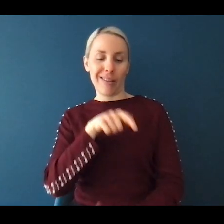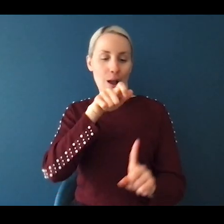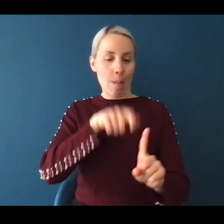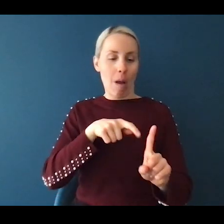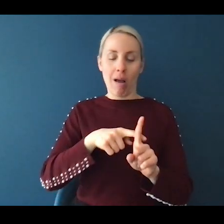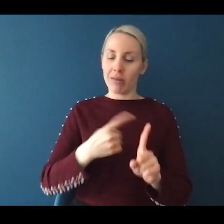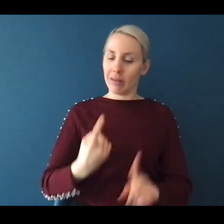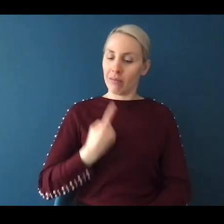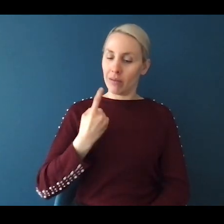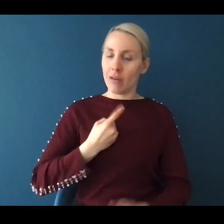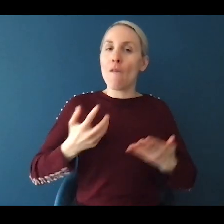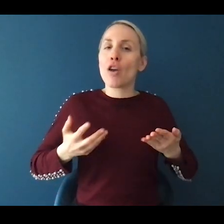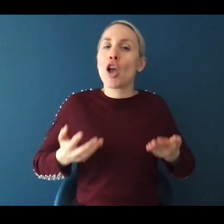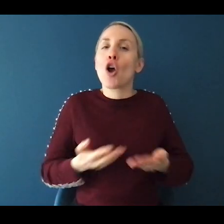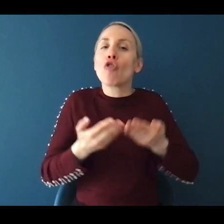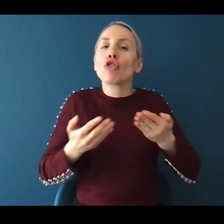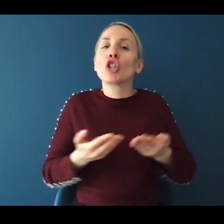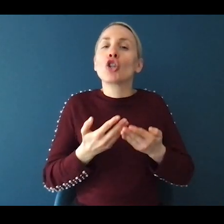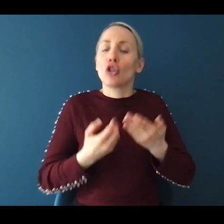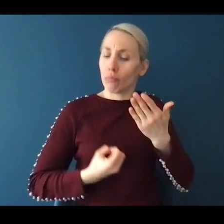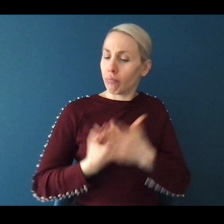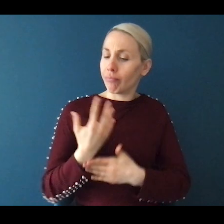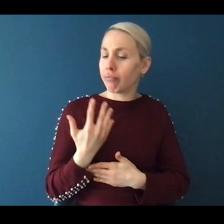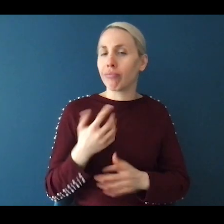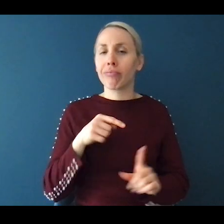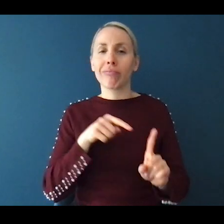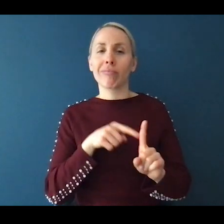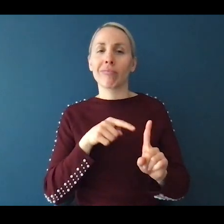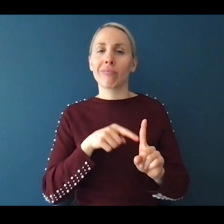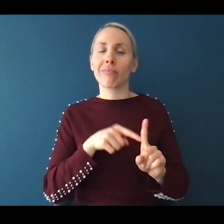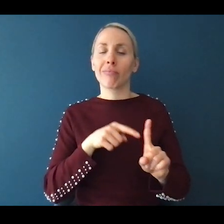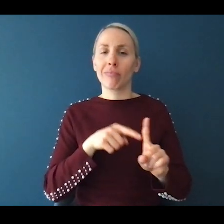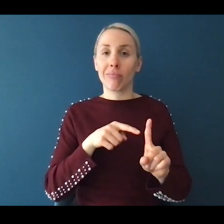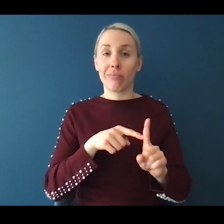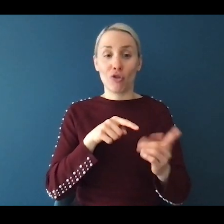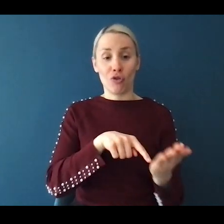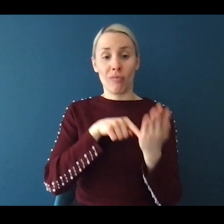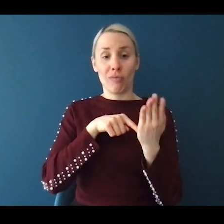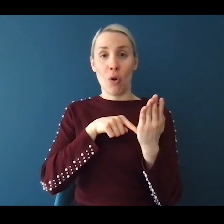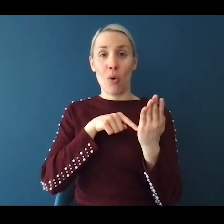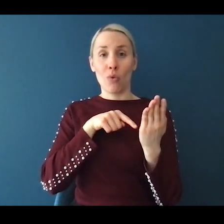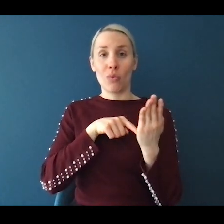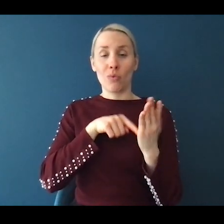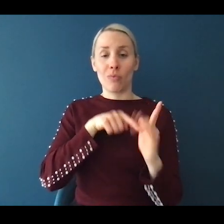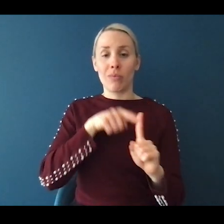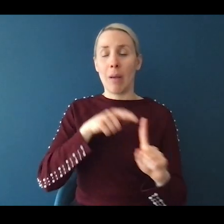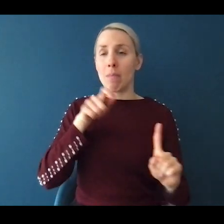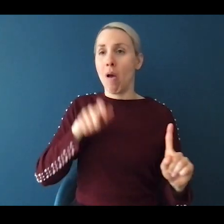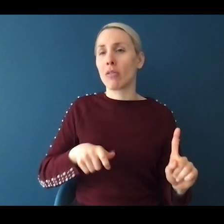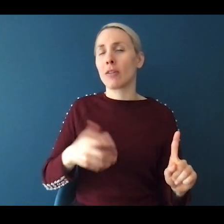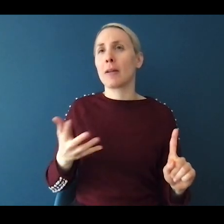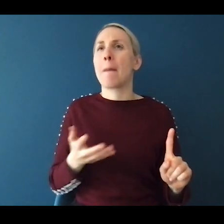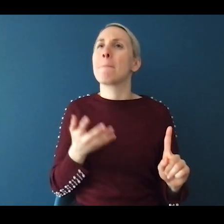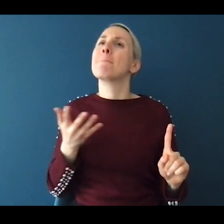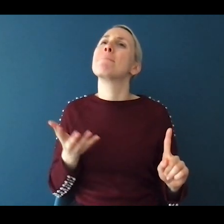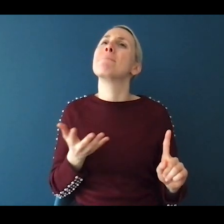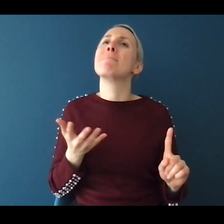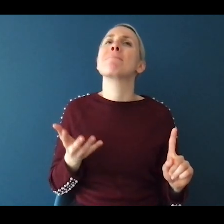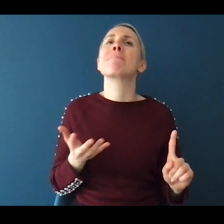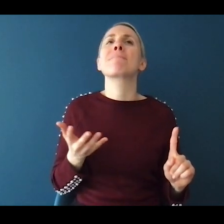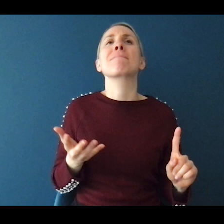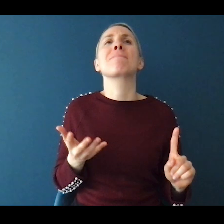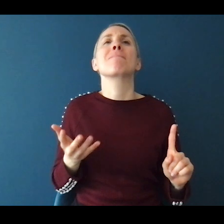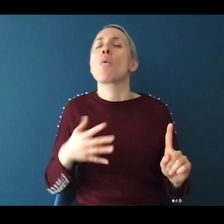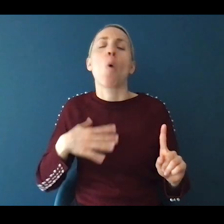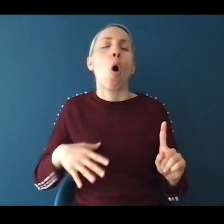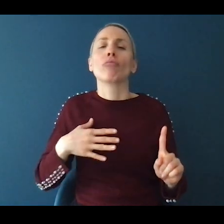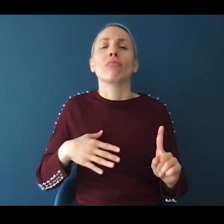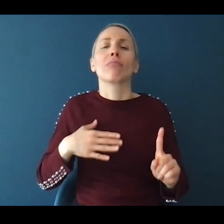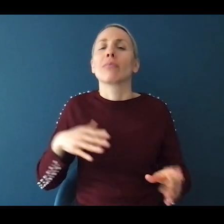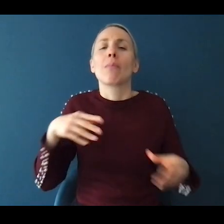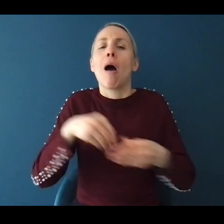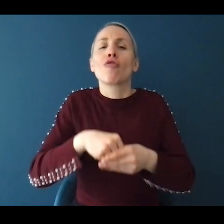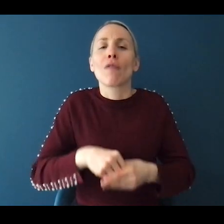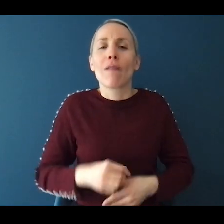and kind of like show that they really want to yeah be part of it and I think we mentioned